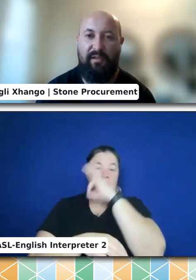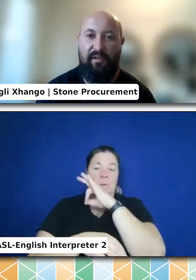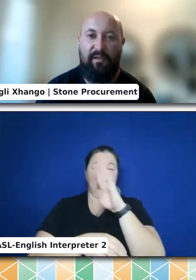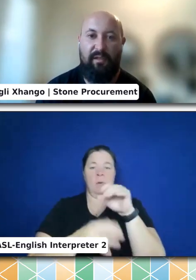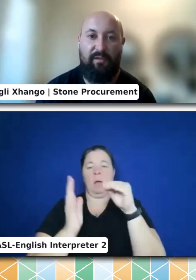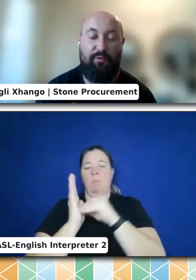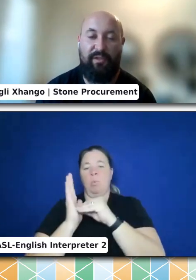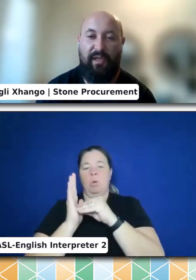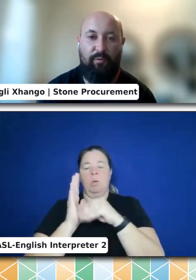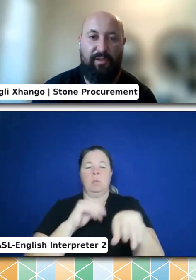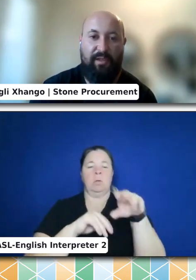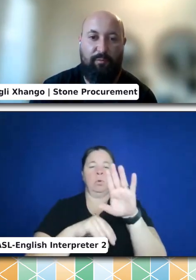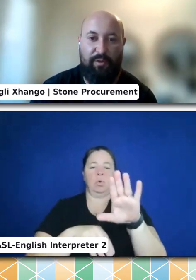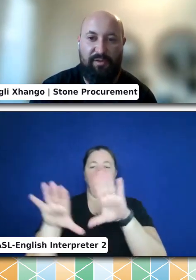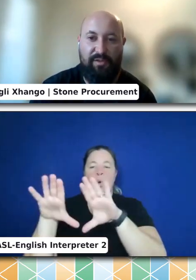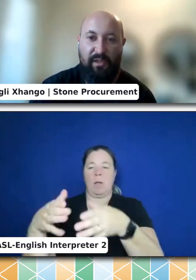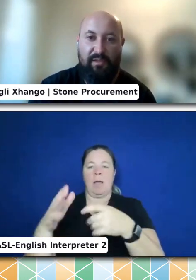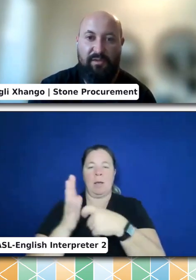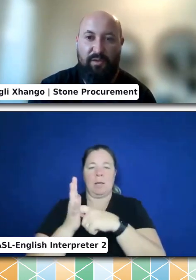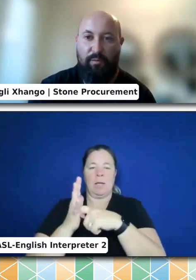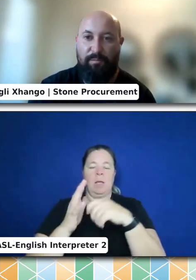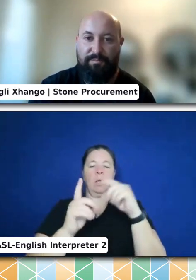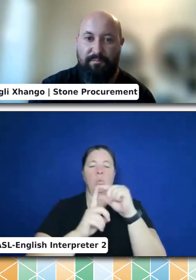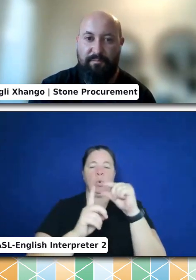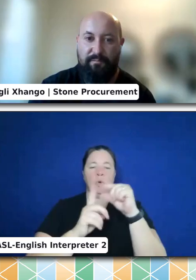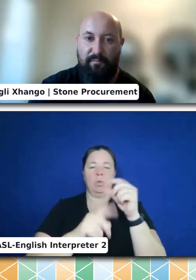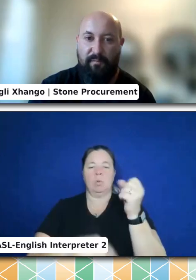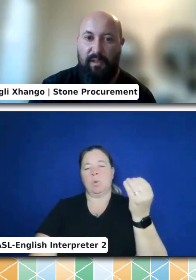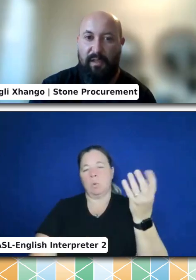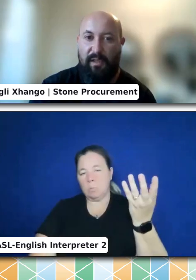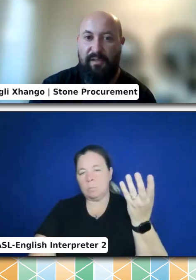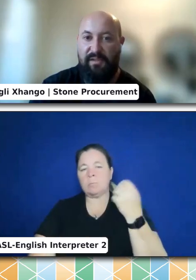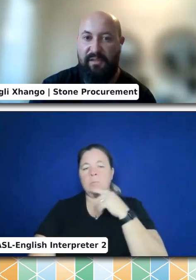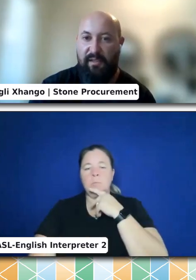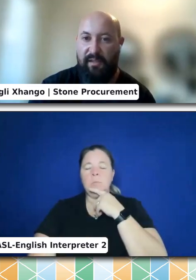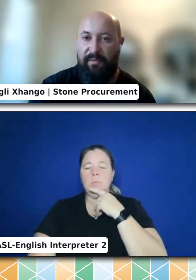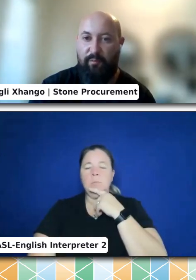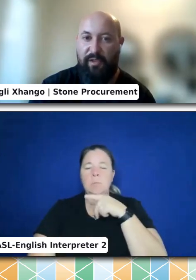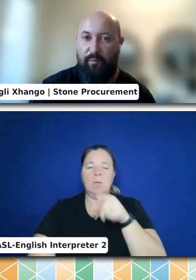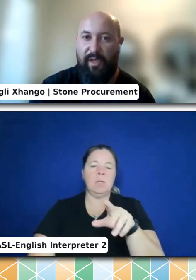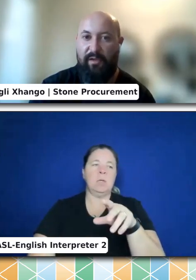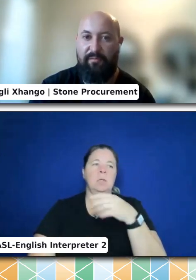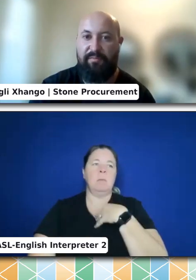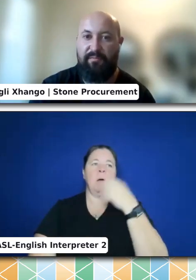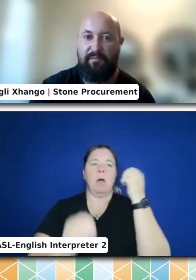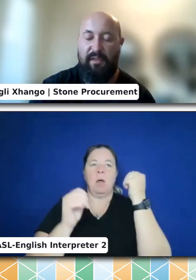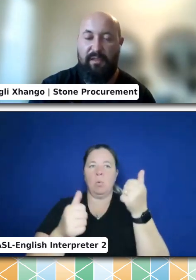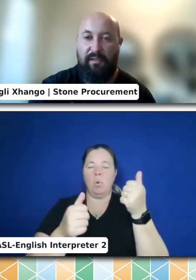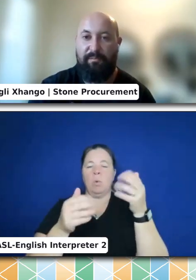Your category keywords. So, uh, this is kind of like my quick way of…